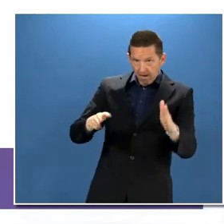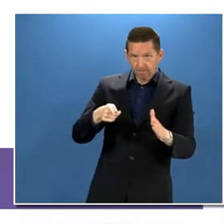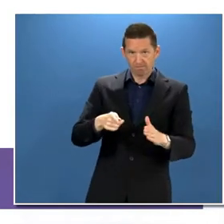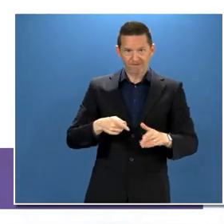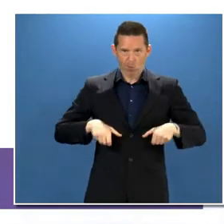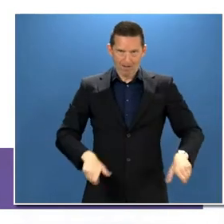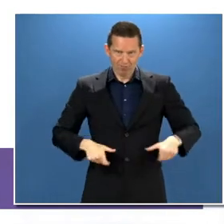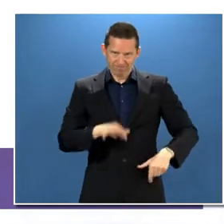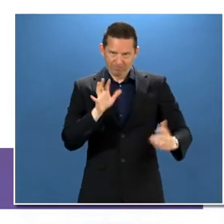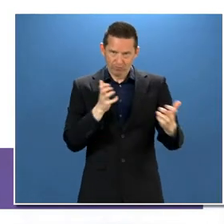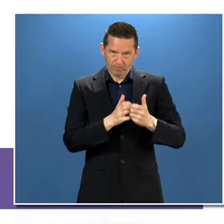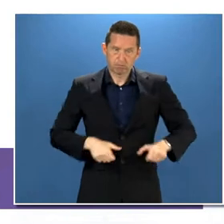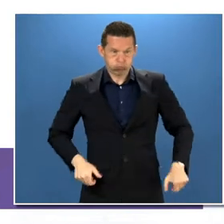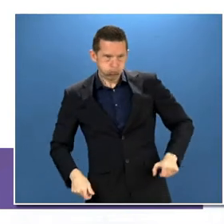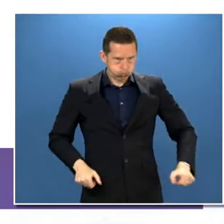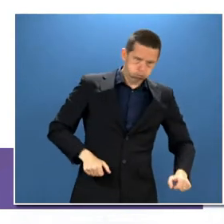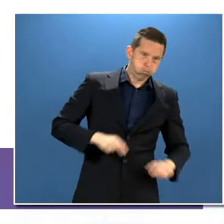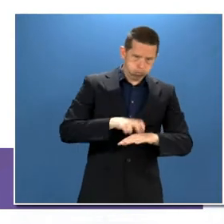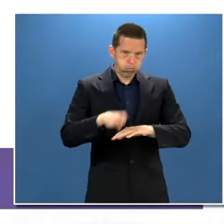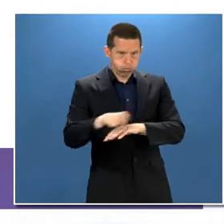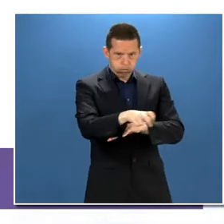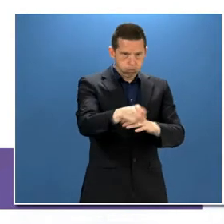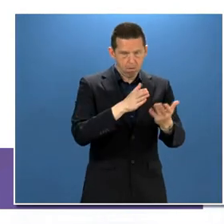Living on my own made life enormously challenging.